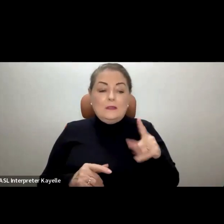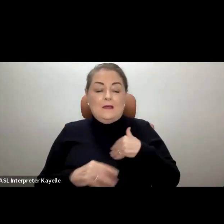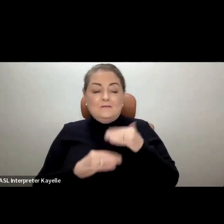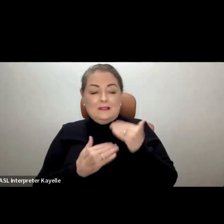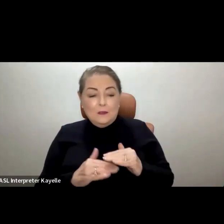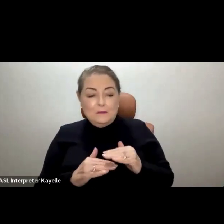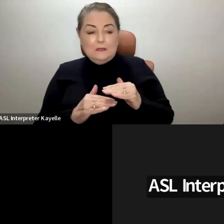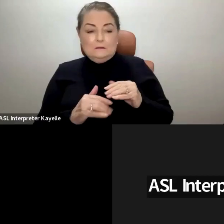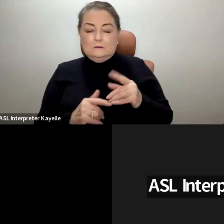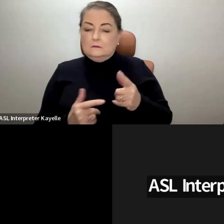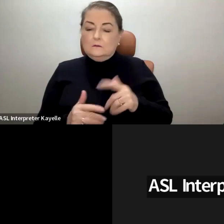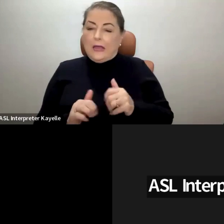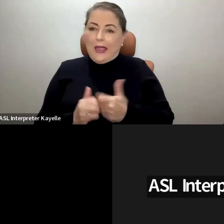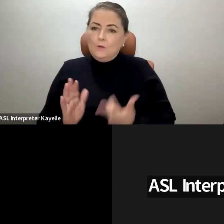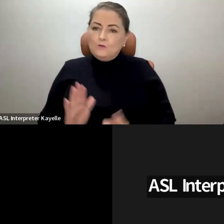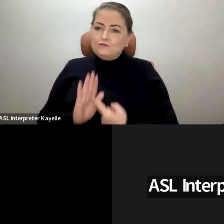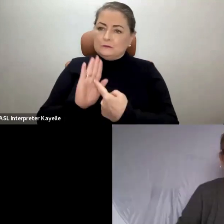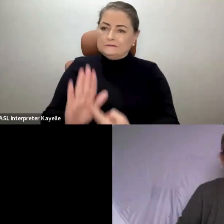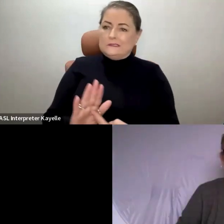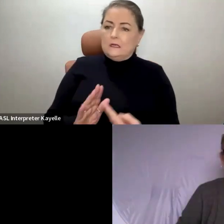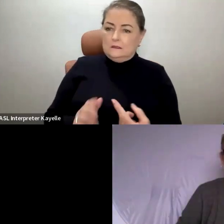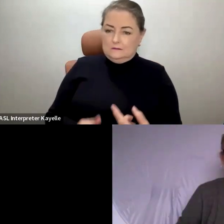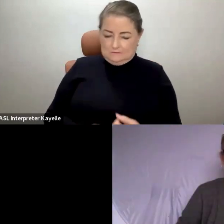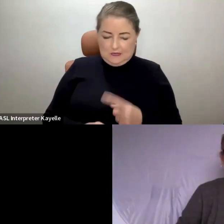to present it having the audit, I can't tell you how hard it is